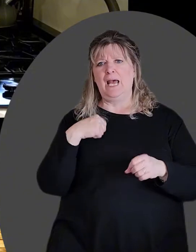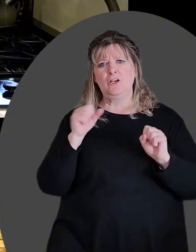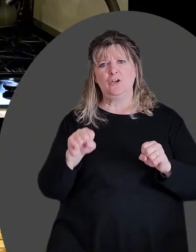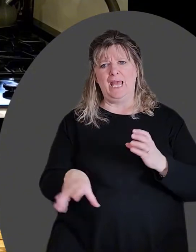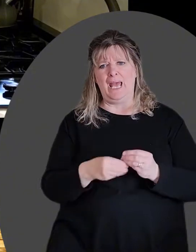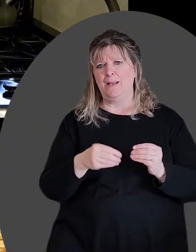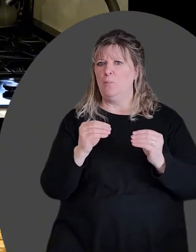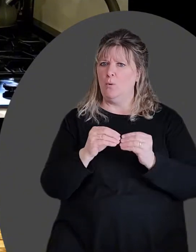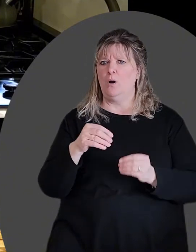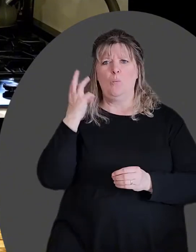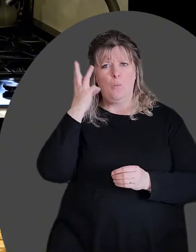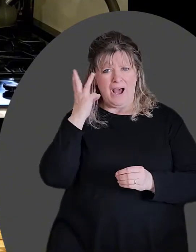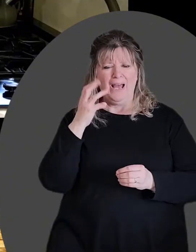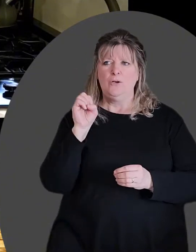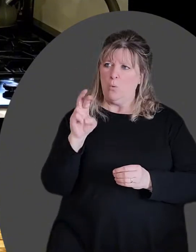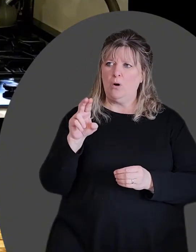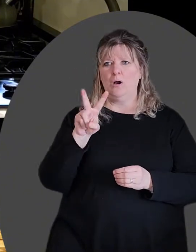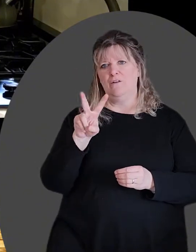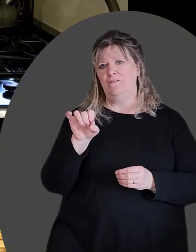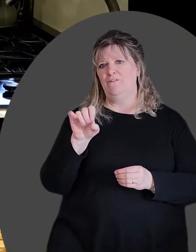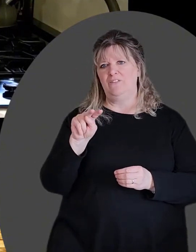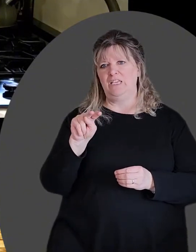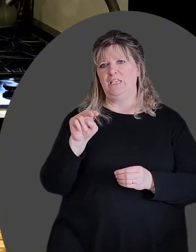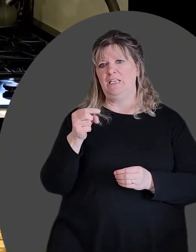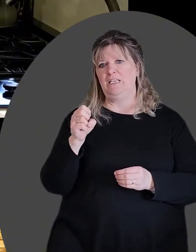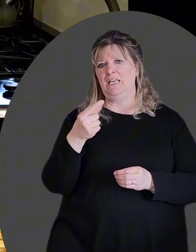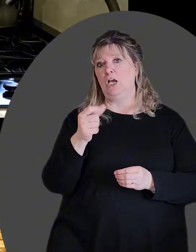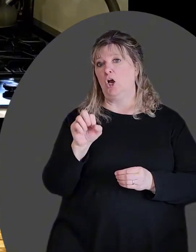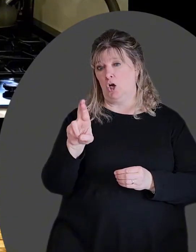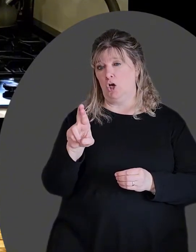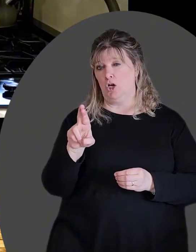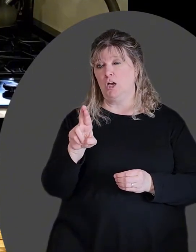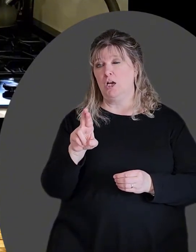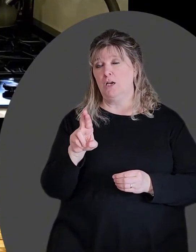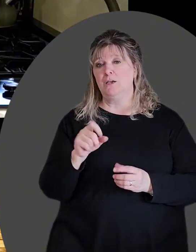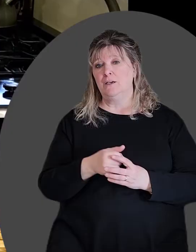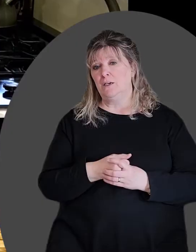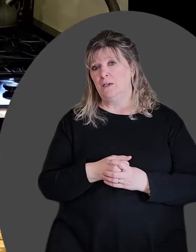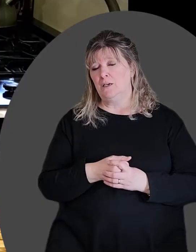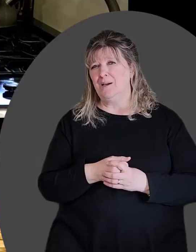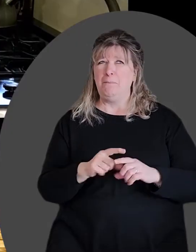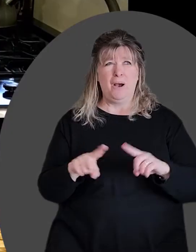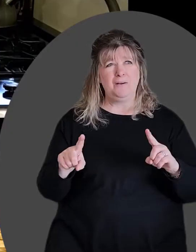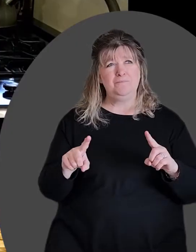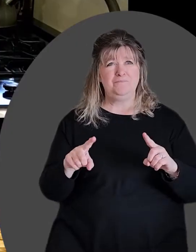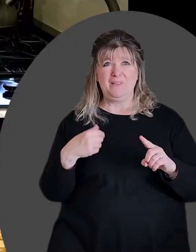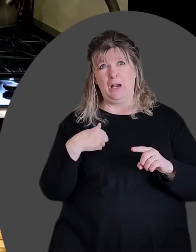or vinegar to them um to taste but um I would say that they're